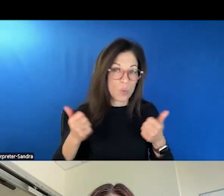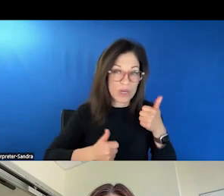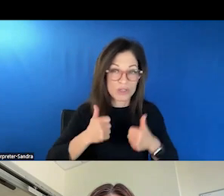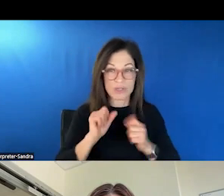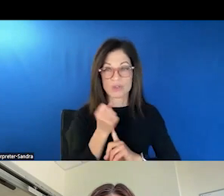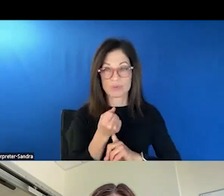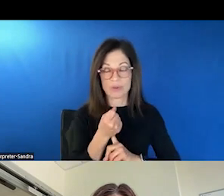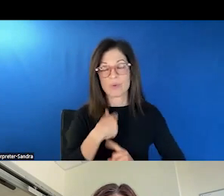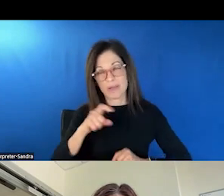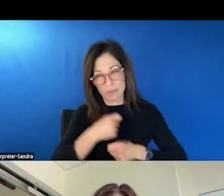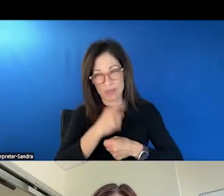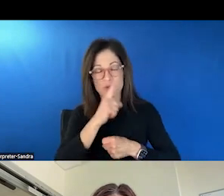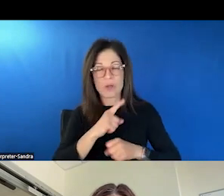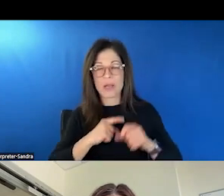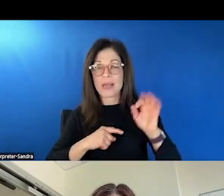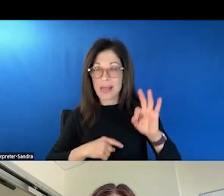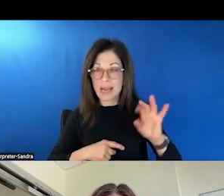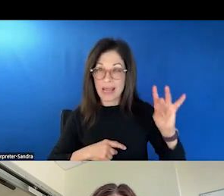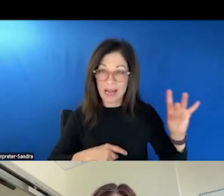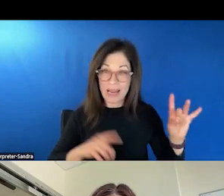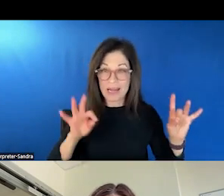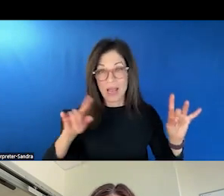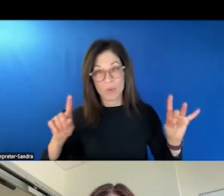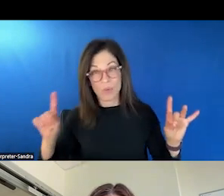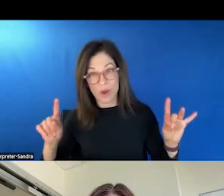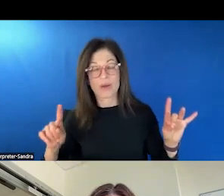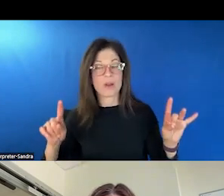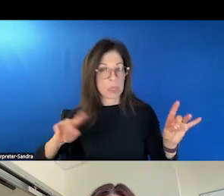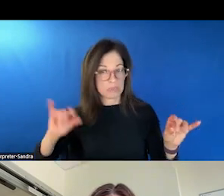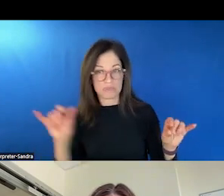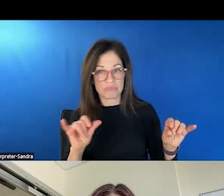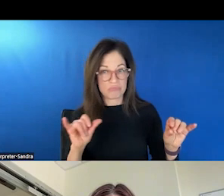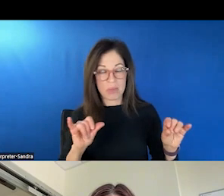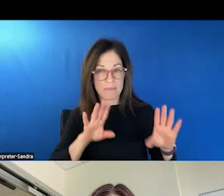SURE THAT WE ARE ALL ON THE SAME PAGE WITH COORDINATION AND